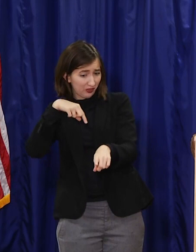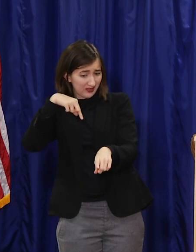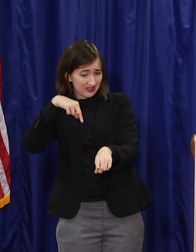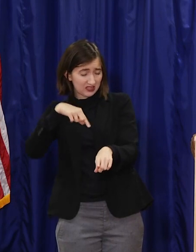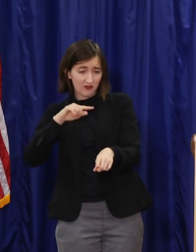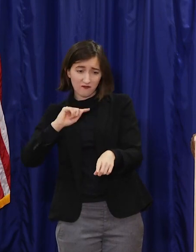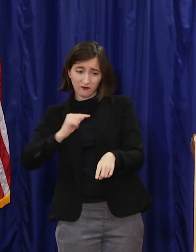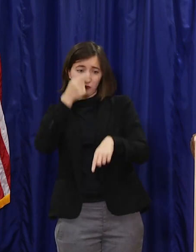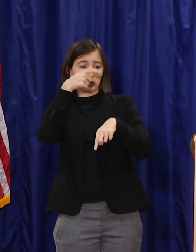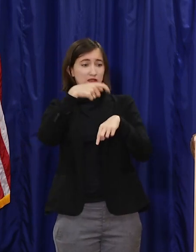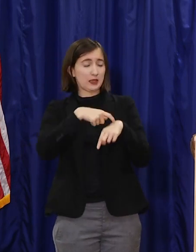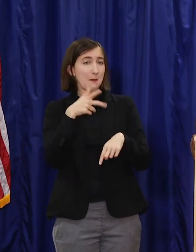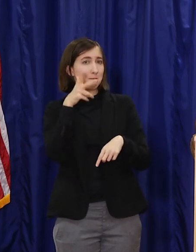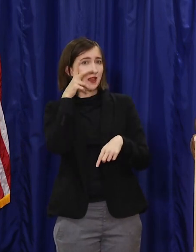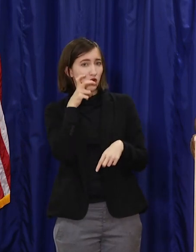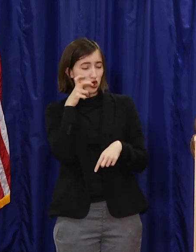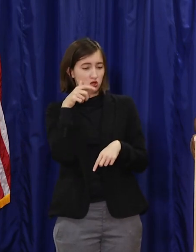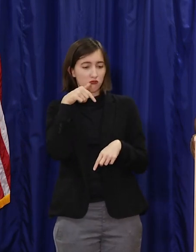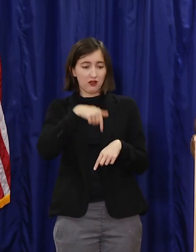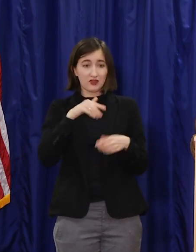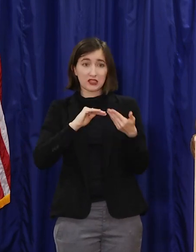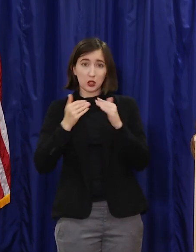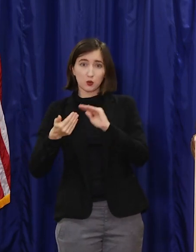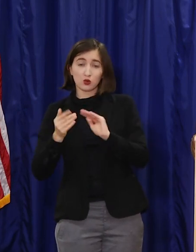KIRKLAND AND WASHINGTON STATE AT A. A SENIOR CITIZENS NURSING HOME THERE AND THAT BEGAN WITH